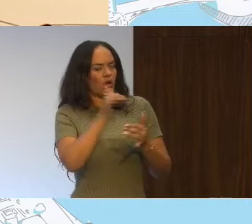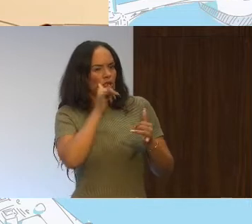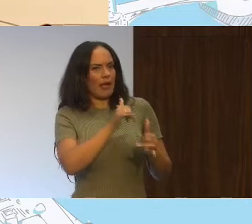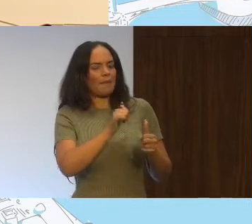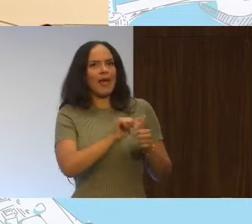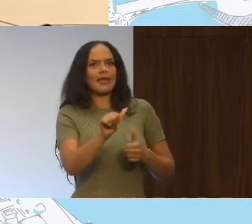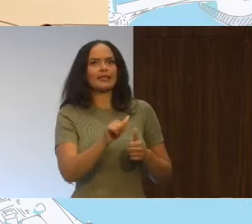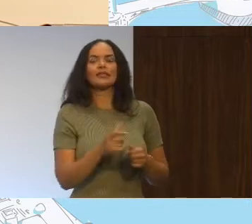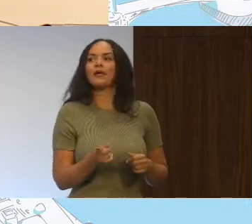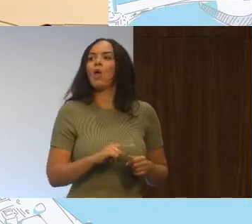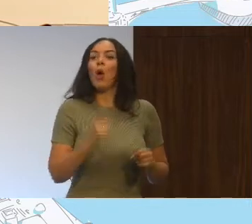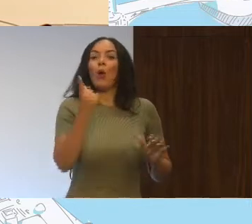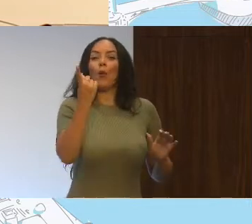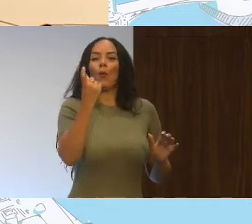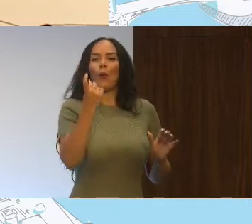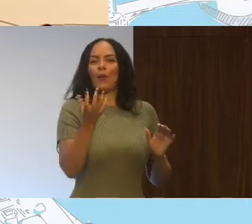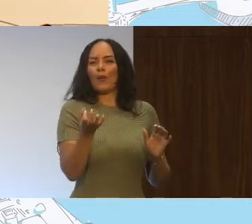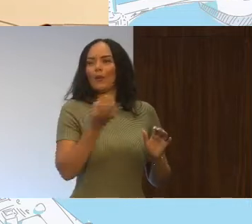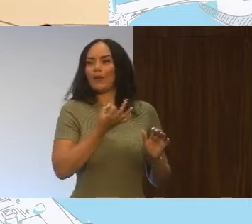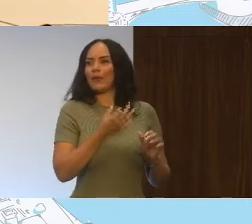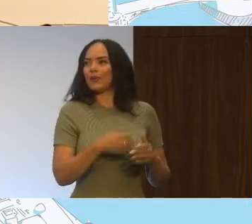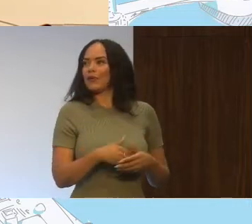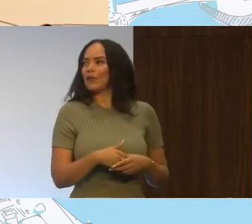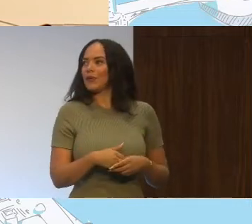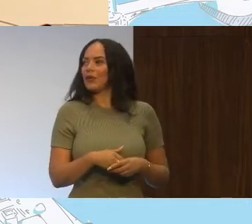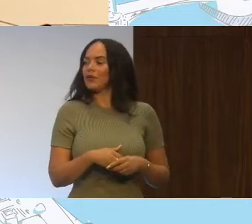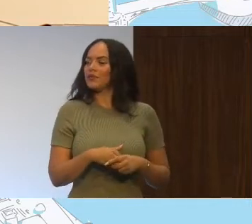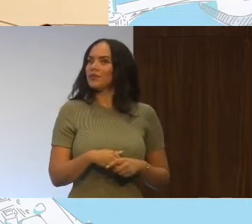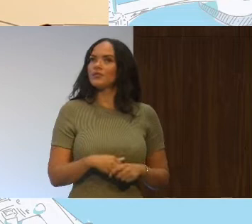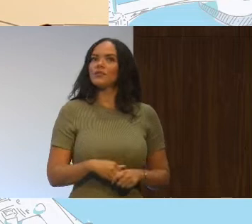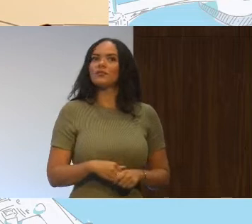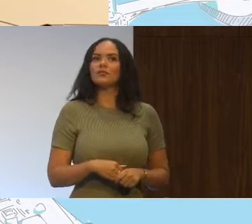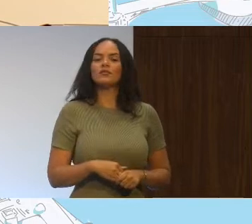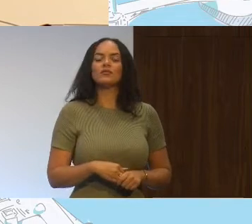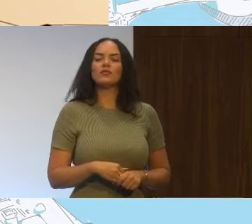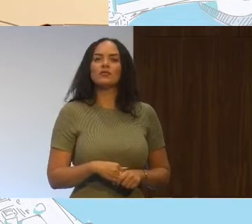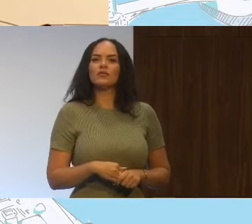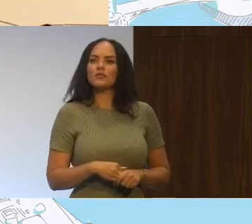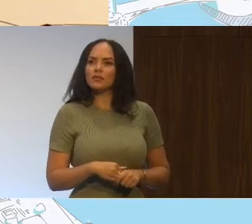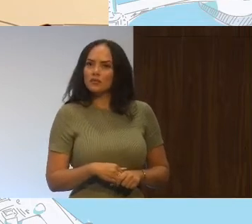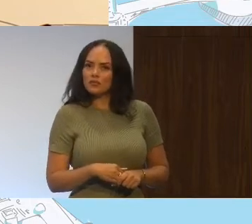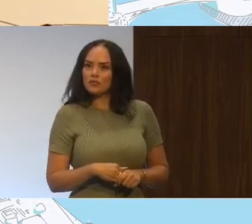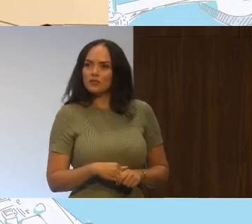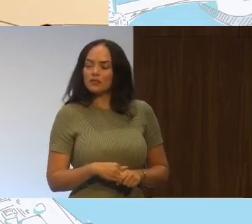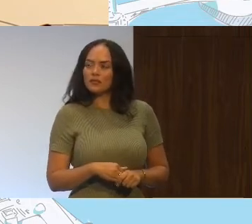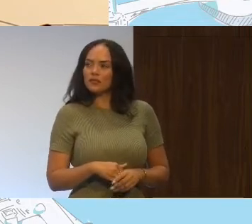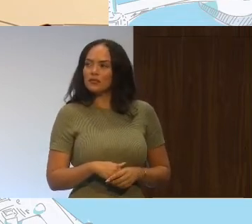So one more question has come in. So for each of you, perhaps, what is your opinion on tens and the tens machines for migraine treatment?